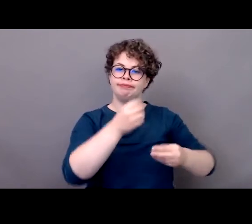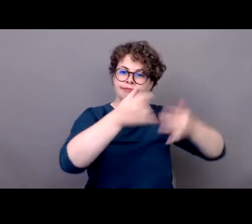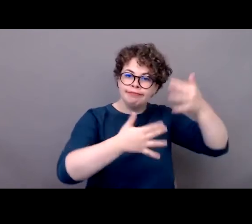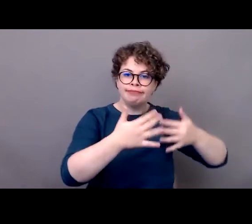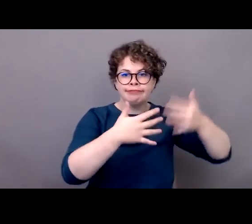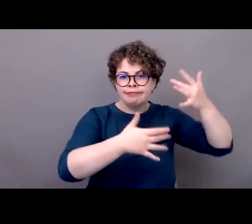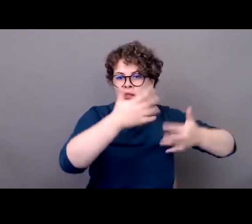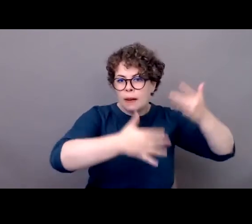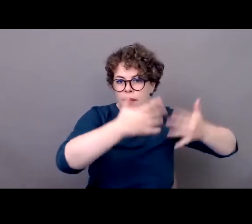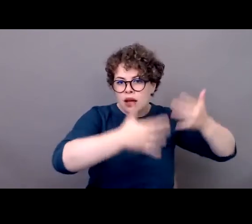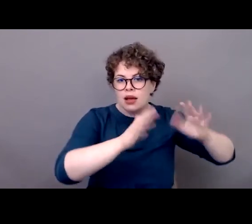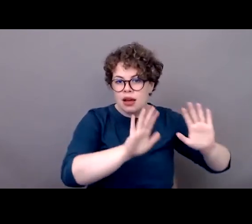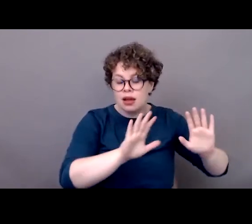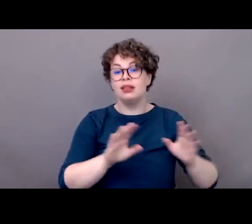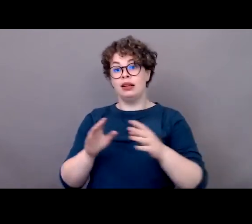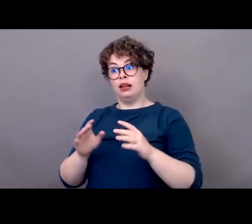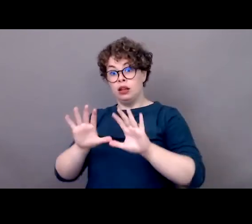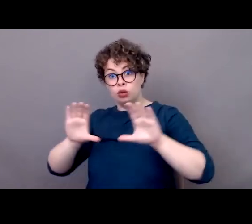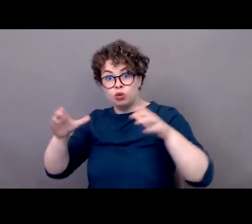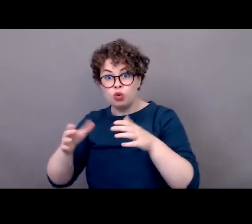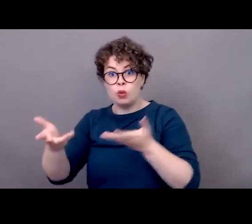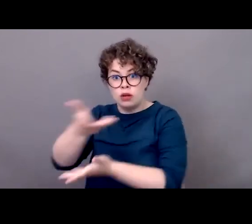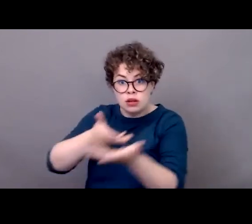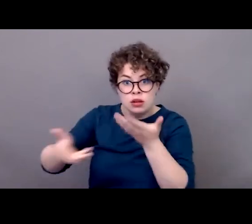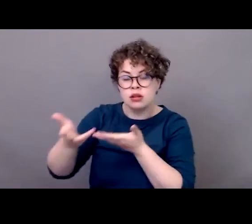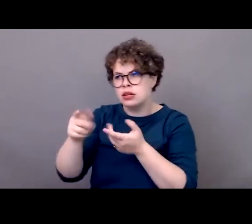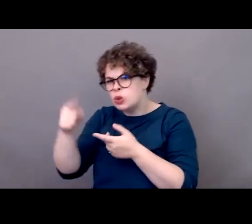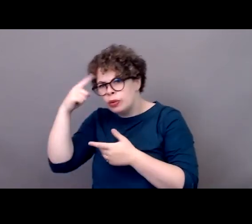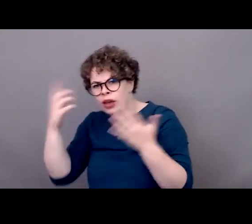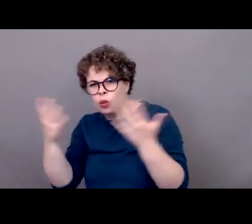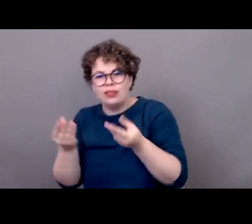ability to get quantitative data. But qualitative data needs to be gathered